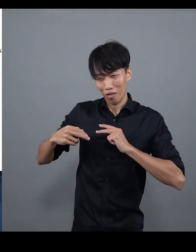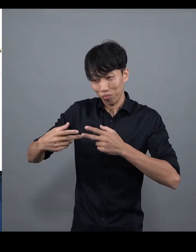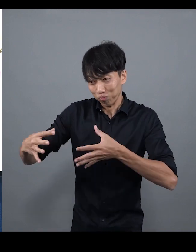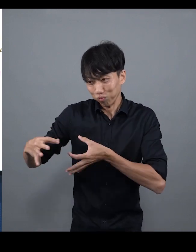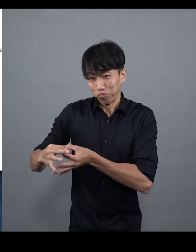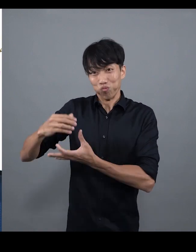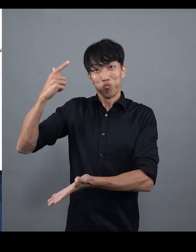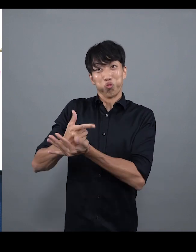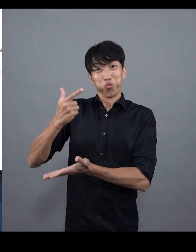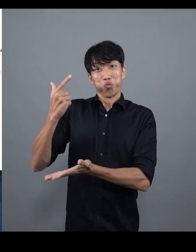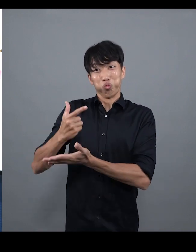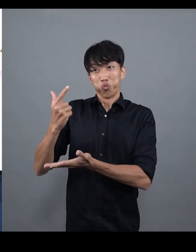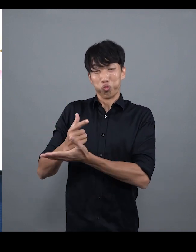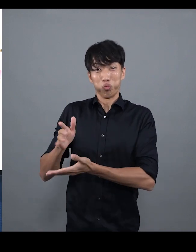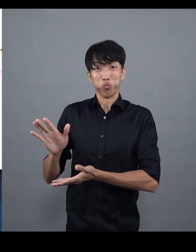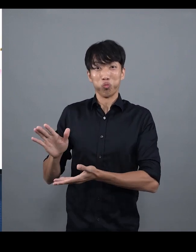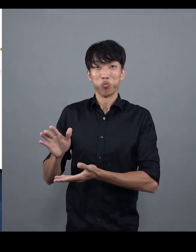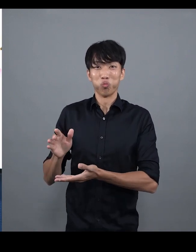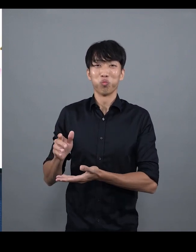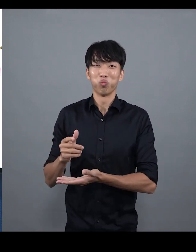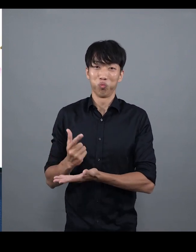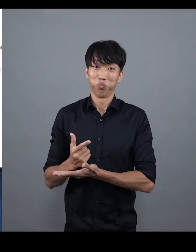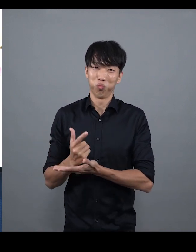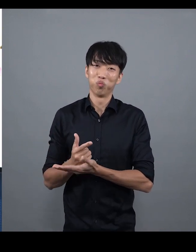upon which my friend and I developed our friendship